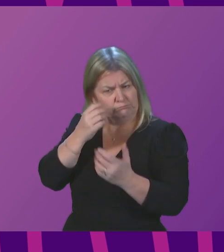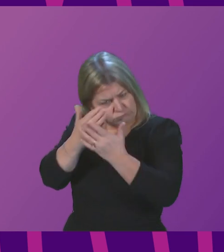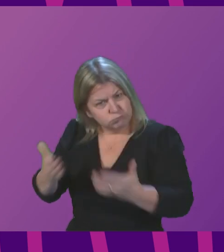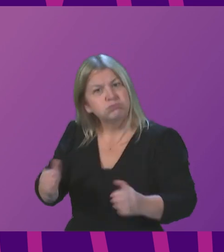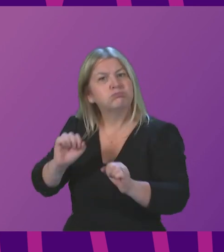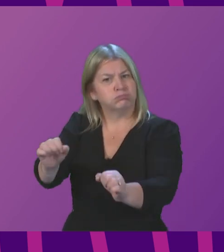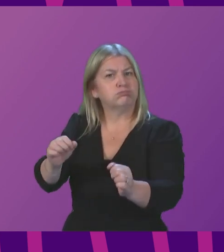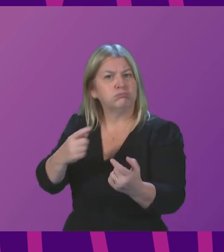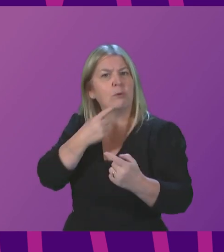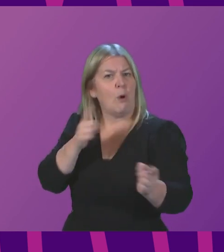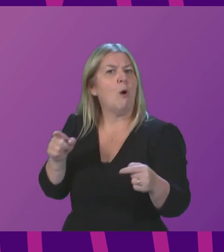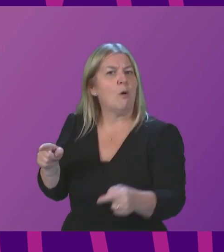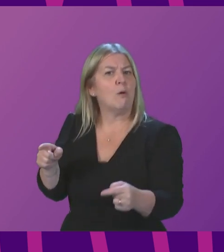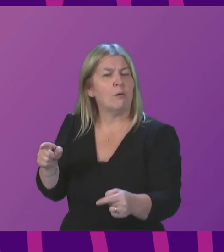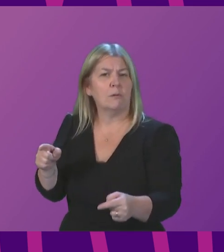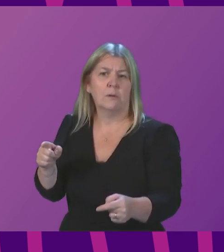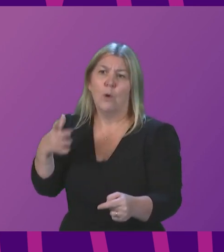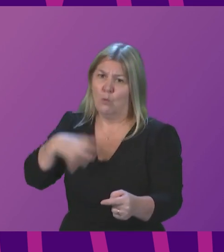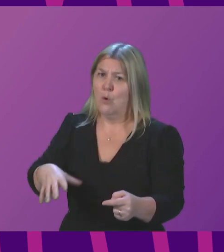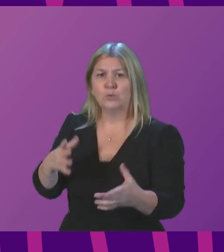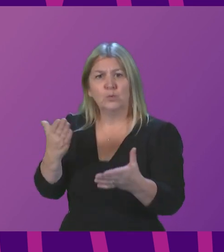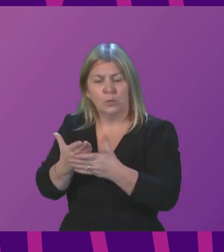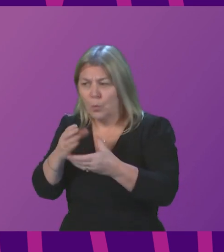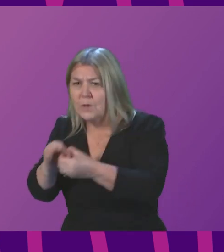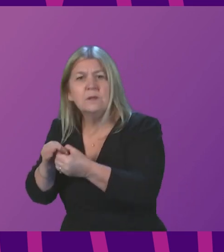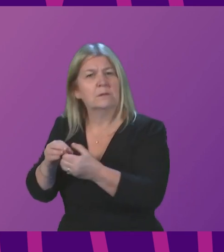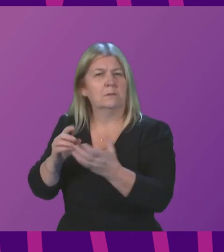stands ready to work with the UK Government and do whatever we can to make sure that vaccines